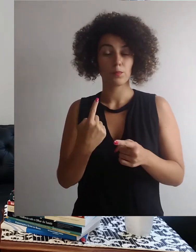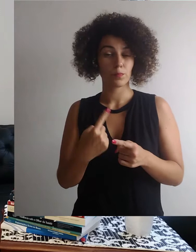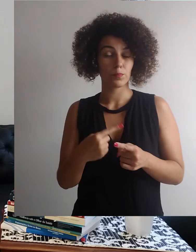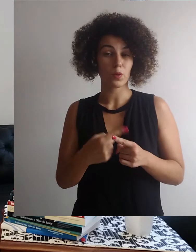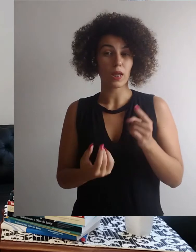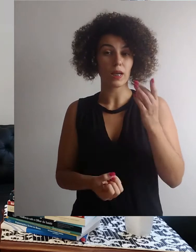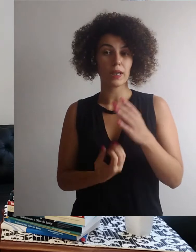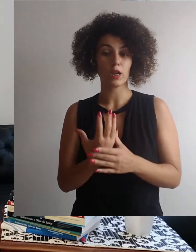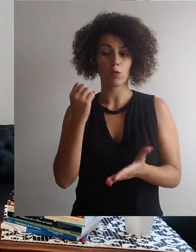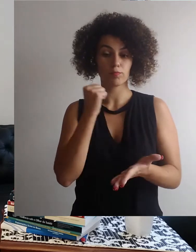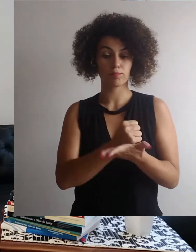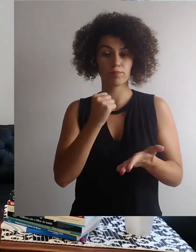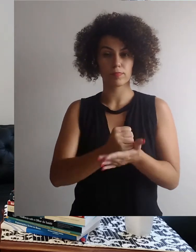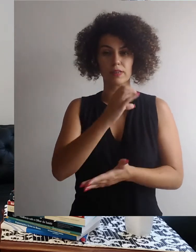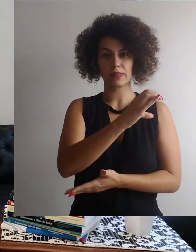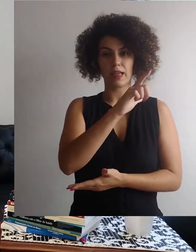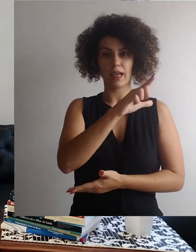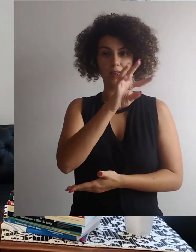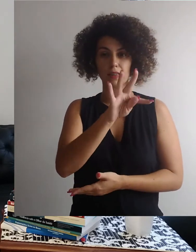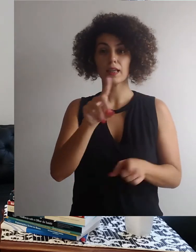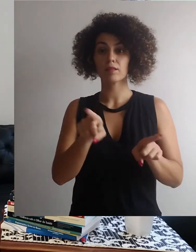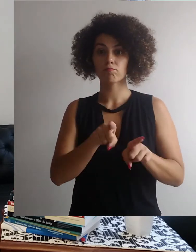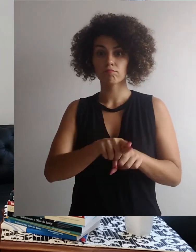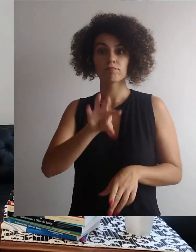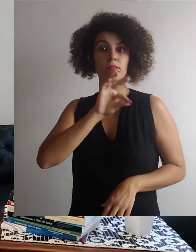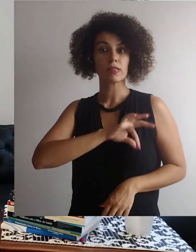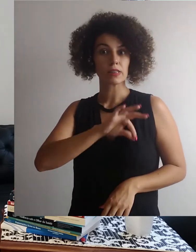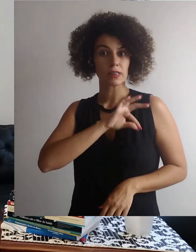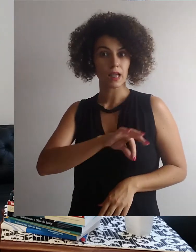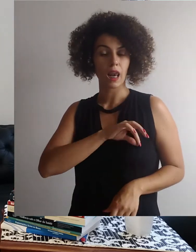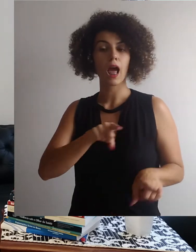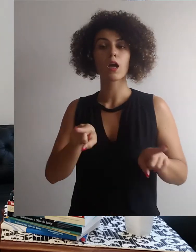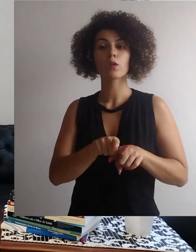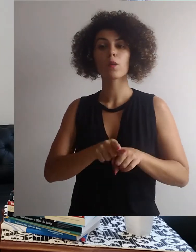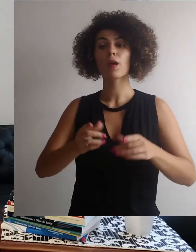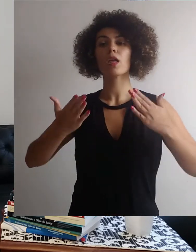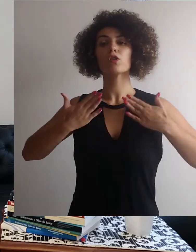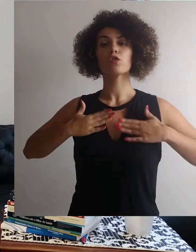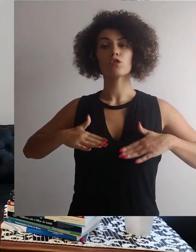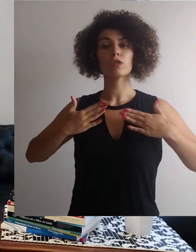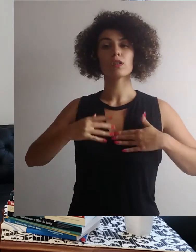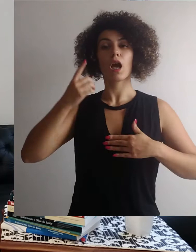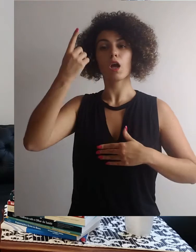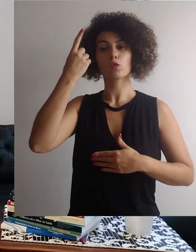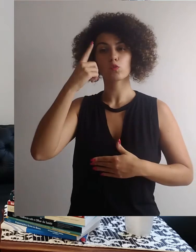having so many popular revolts, he created the CLT (Consolidation of Labor Laws), instituted the minimum wage,